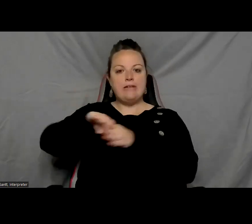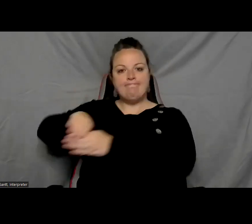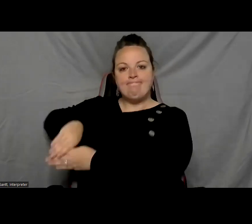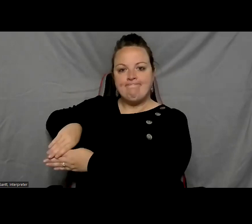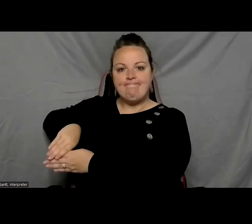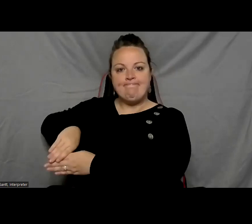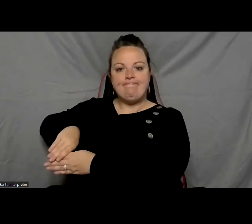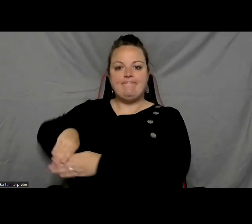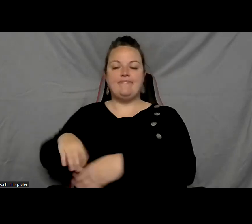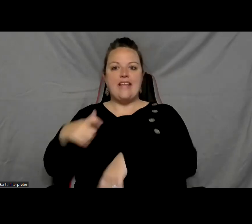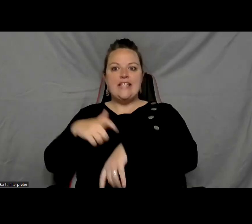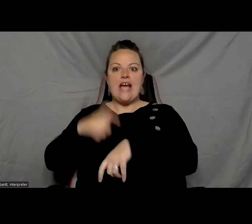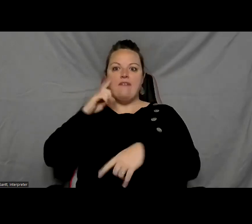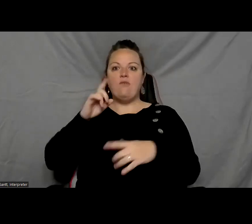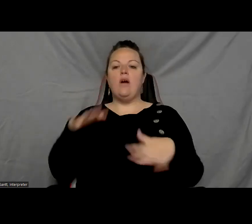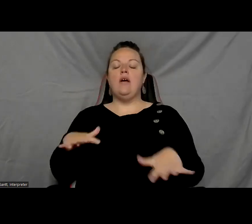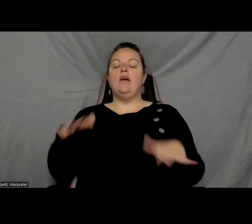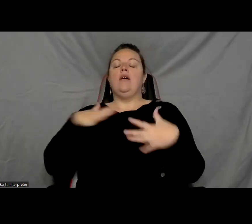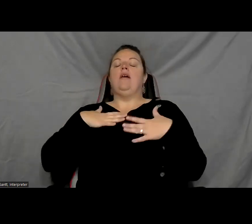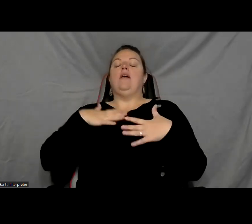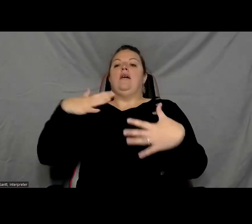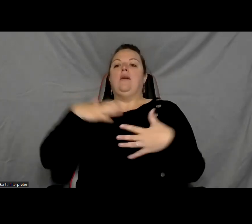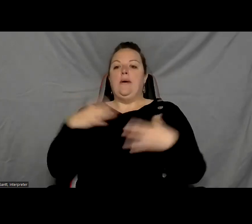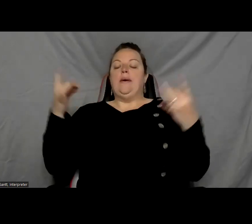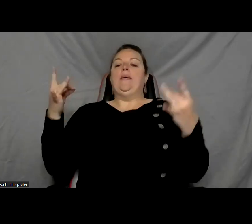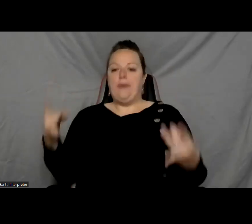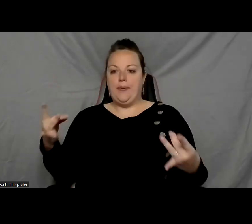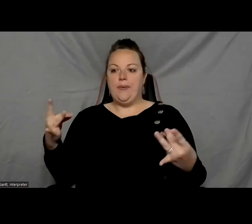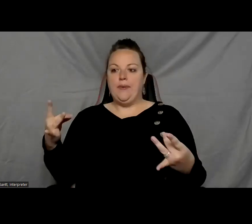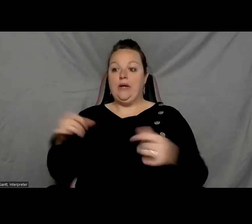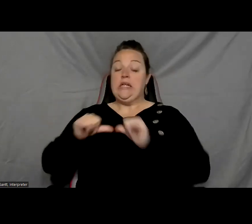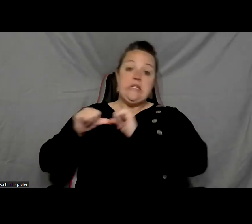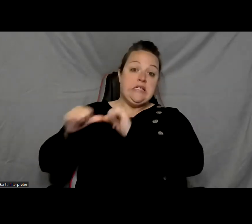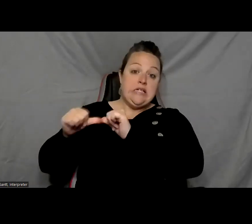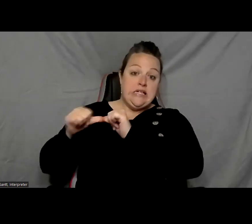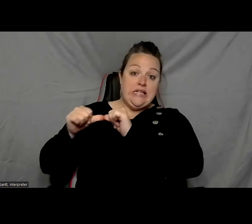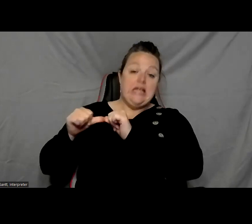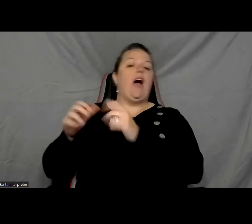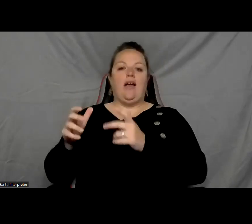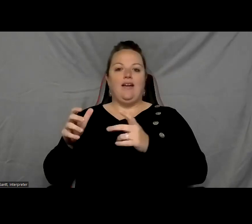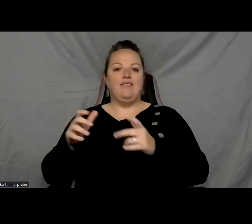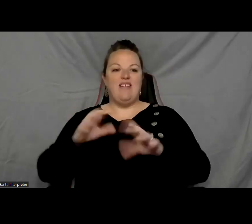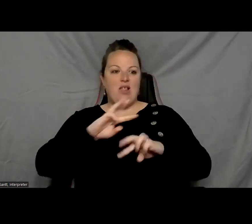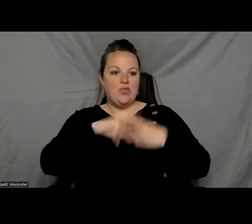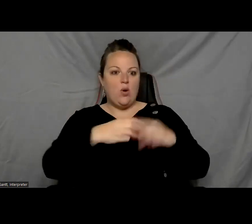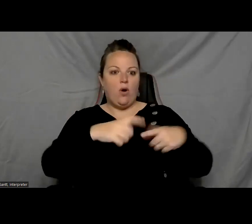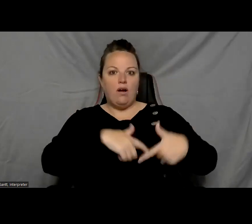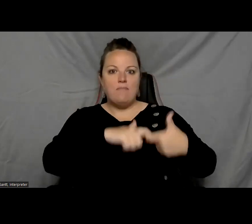of the world seems to stand still. Today, our staff are continuing to work up to 80